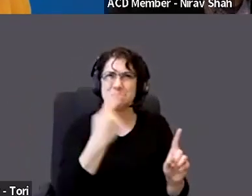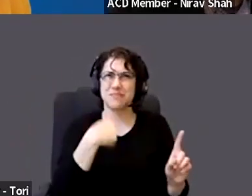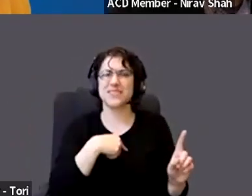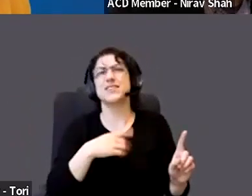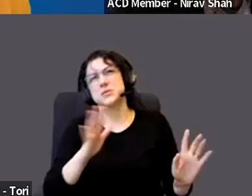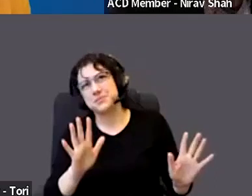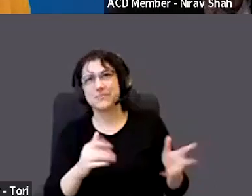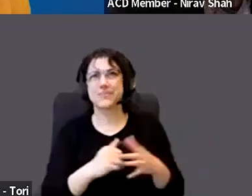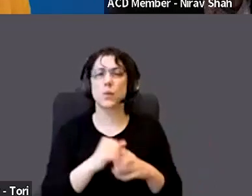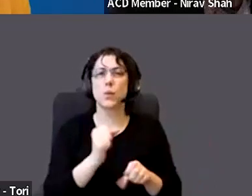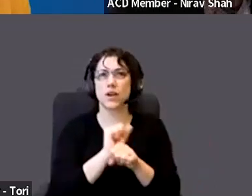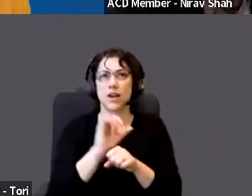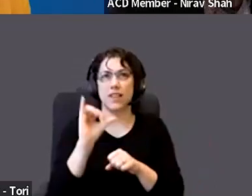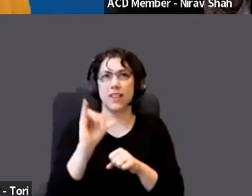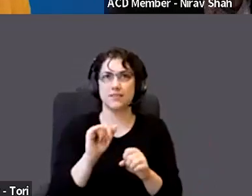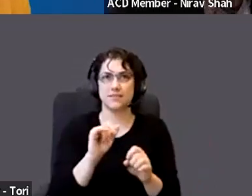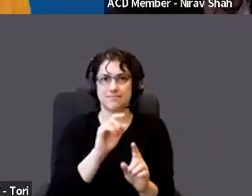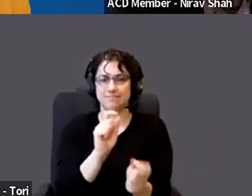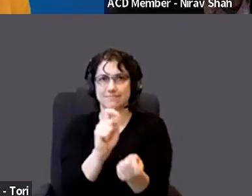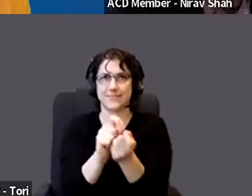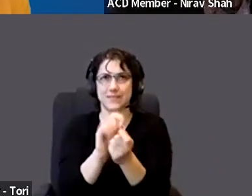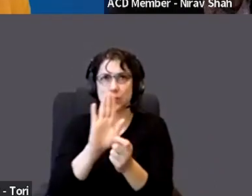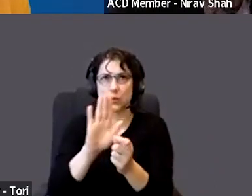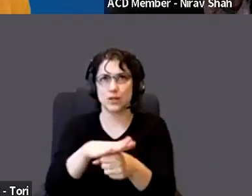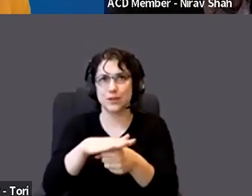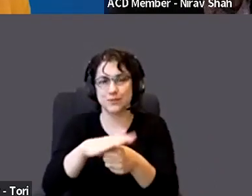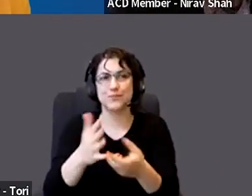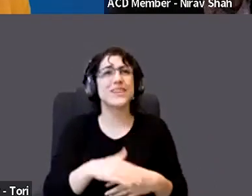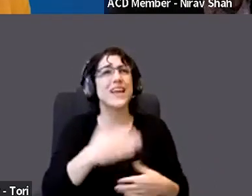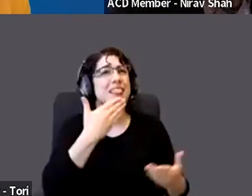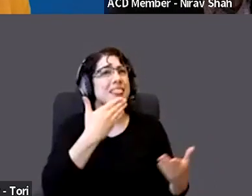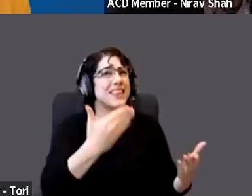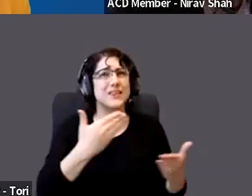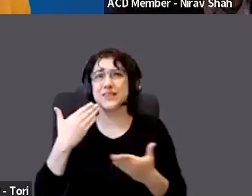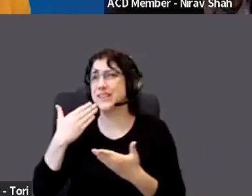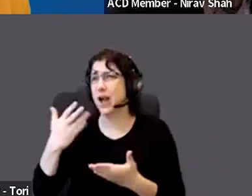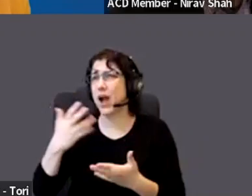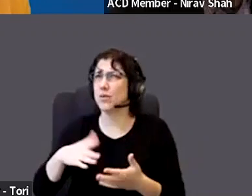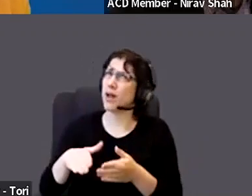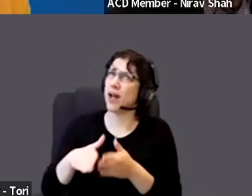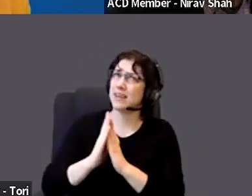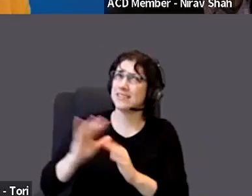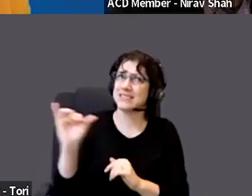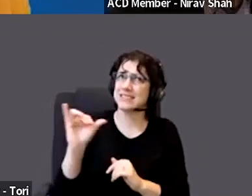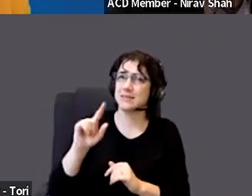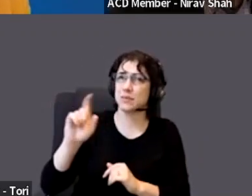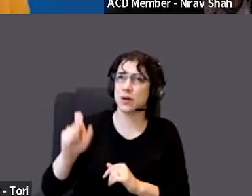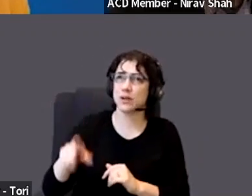Thanks, Josh and thanks Dr. Walensky. I was going to ask that same question about the noninfectious perspective.